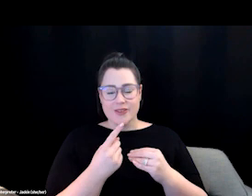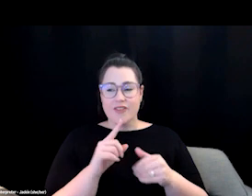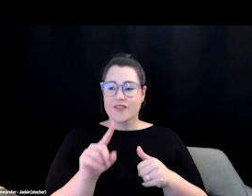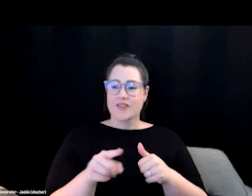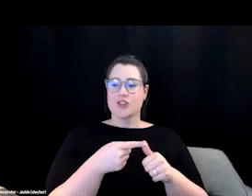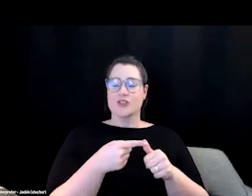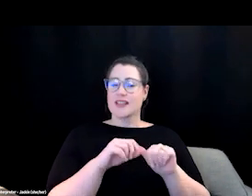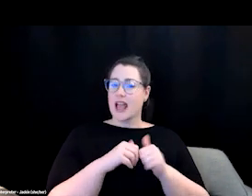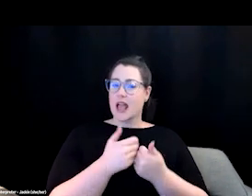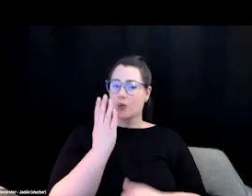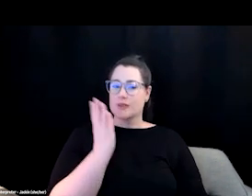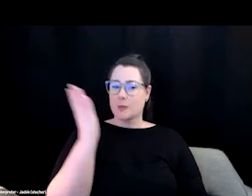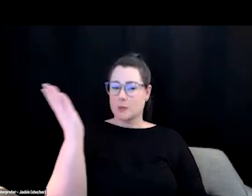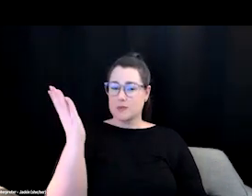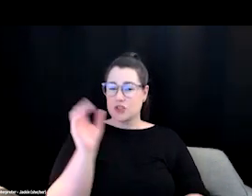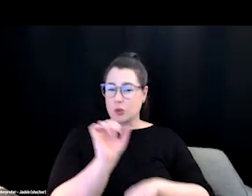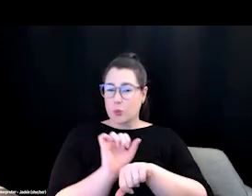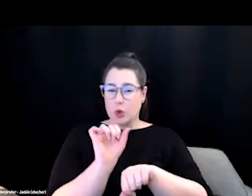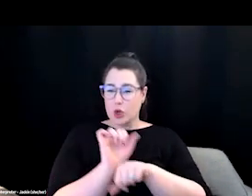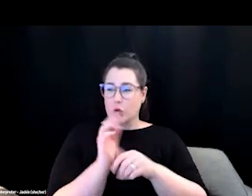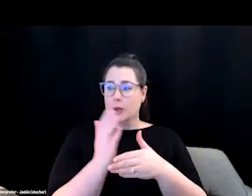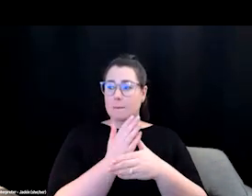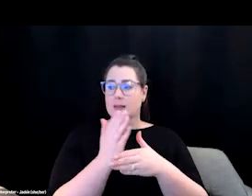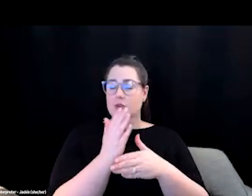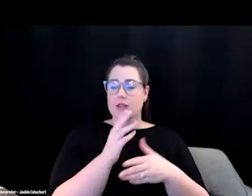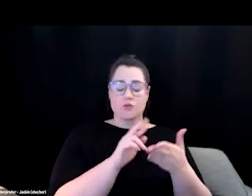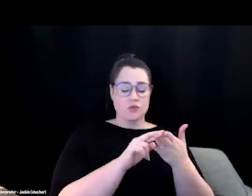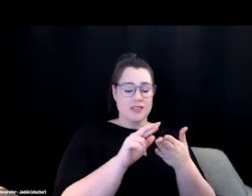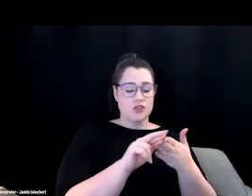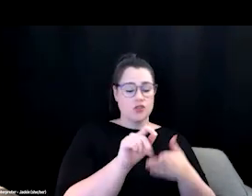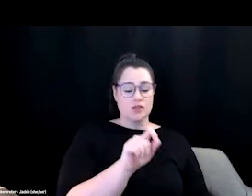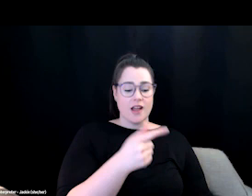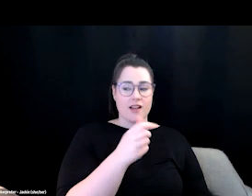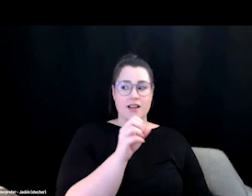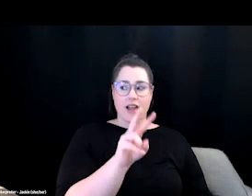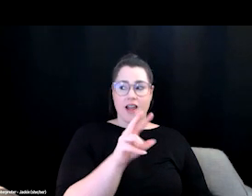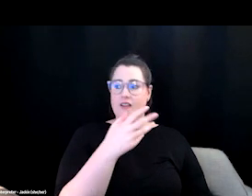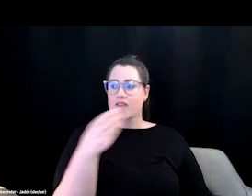between Research.gov and Grants.gov. I will go over some key milestones that you need to keep in mind